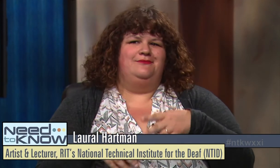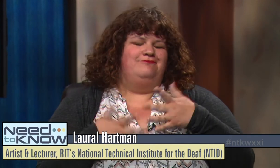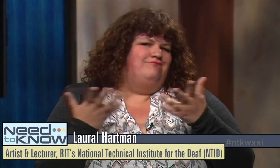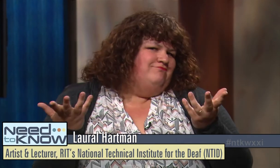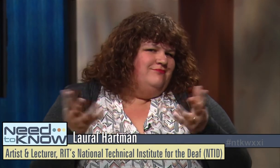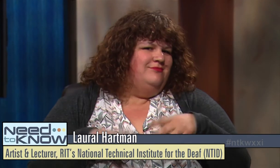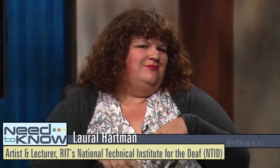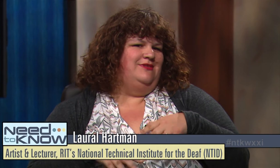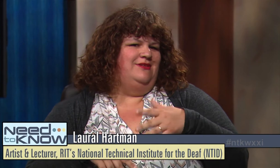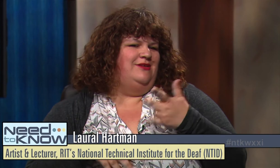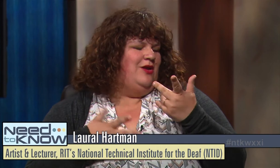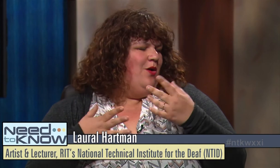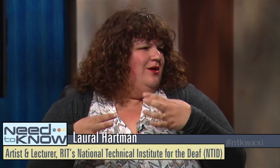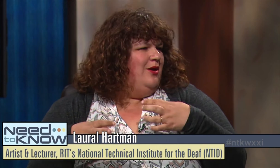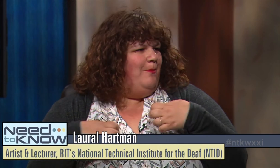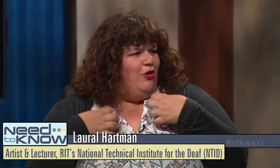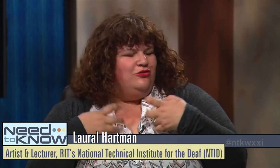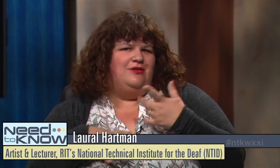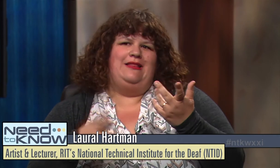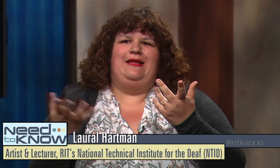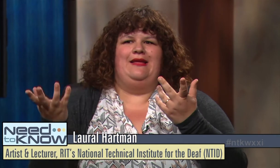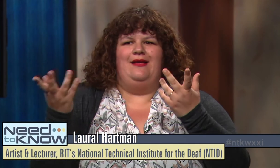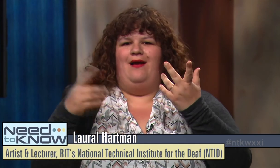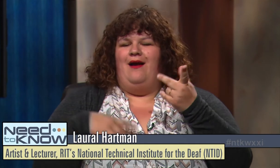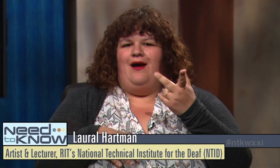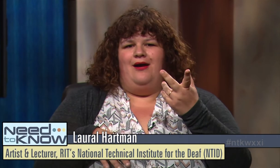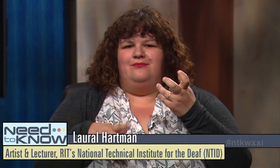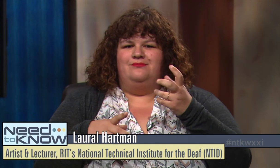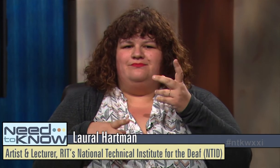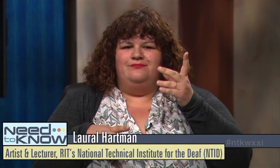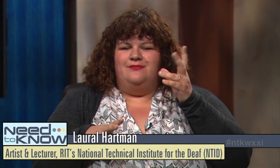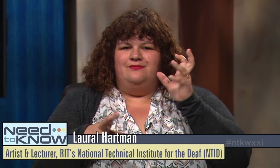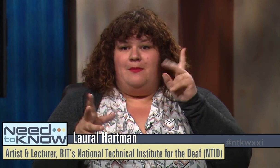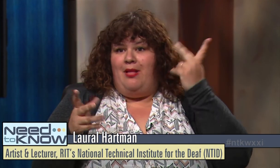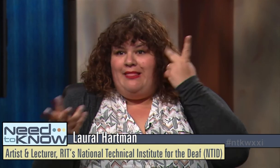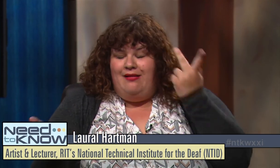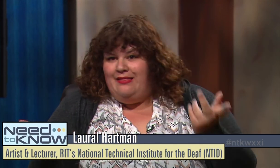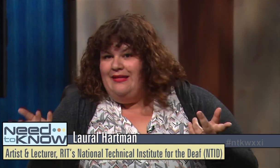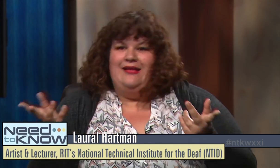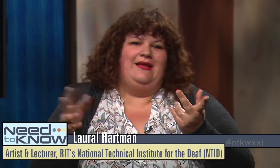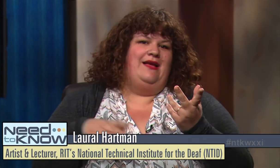THAT COMMUNITY, DIFFERENT EMOTIONS.